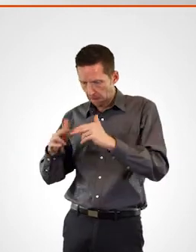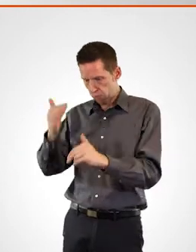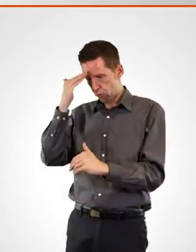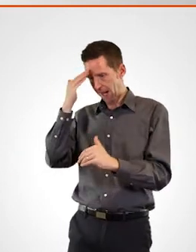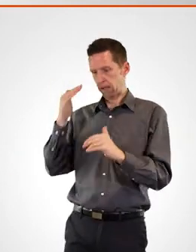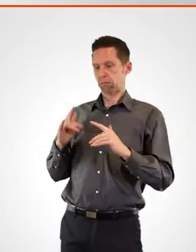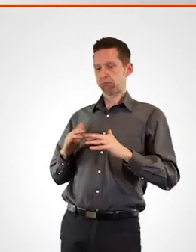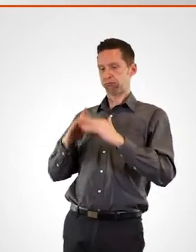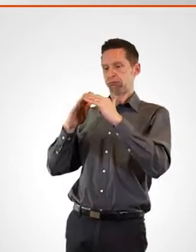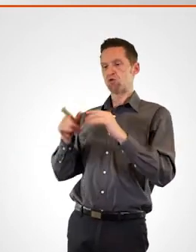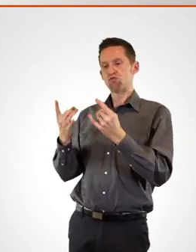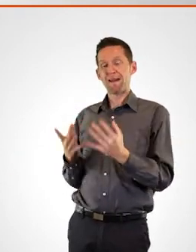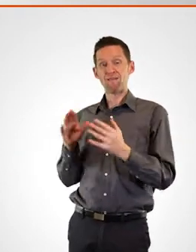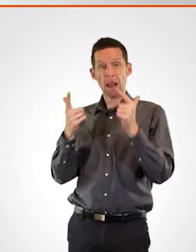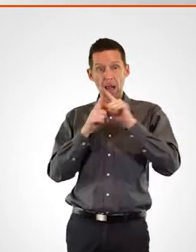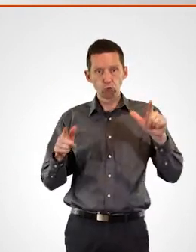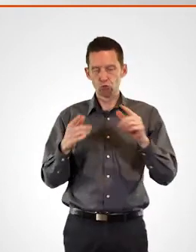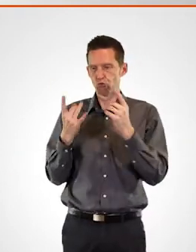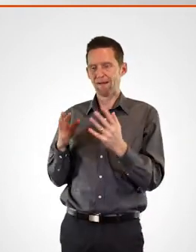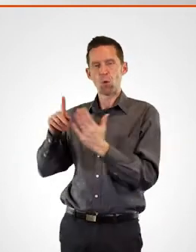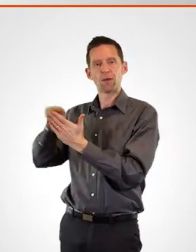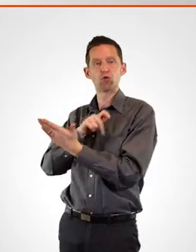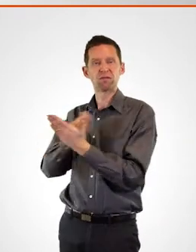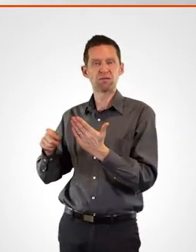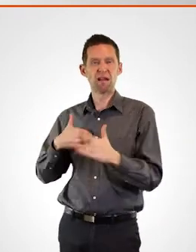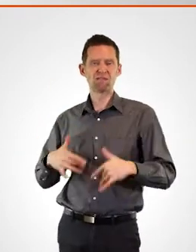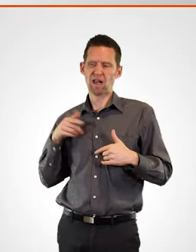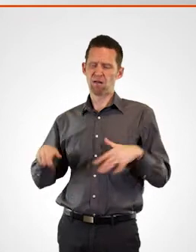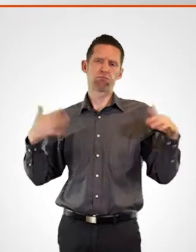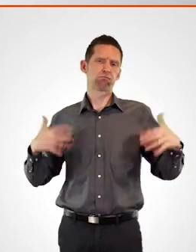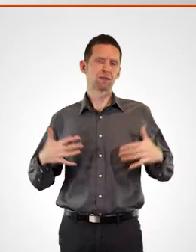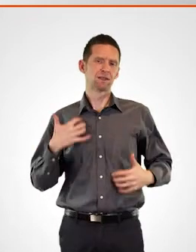that's ready for language and that's ready for literacy, and that for me is incredibly exciting.